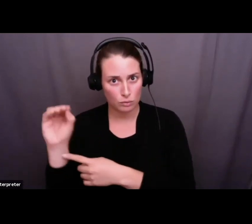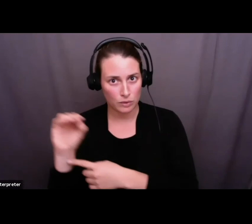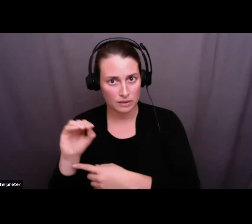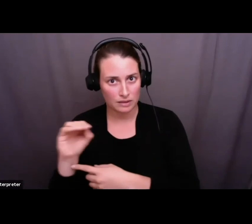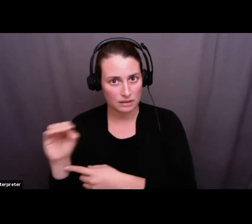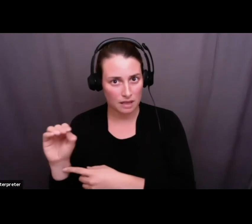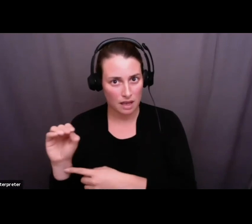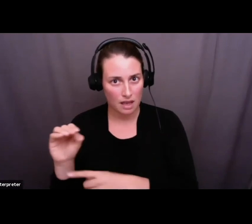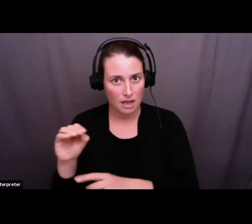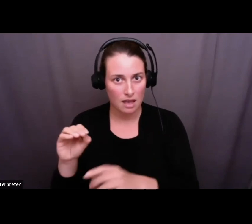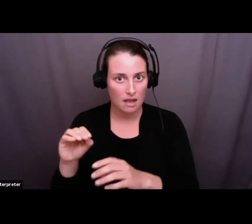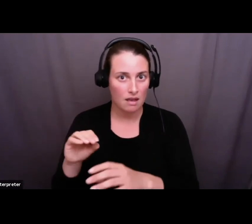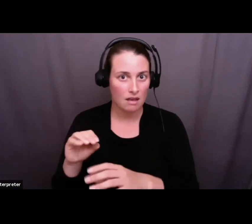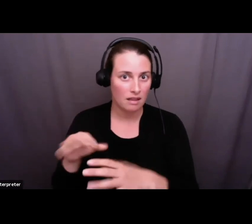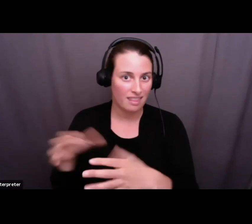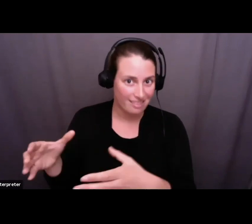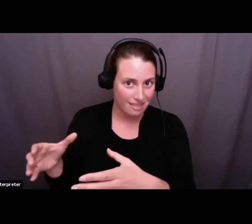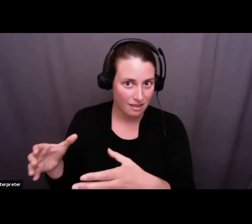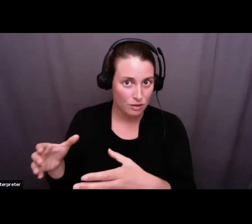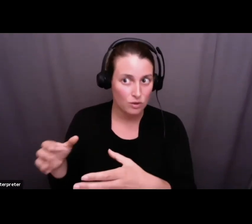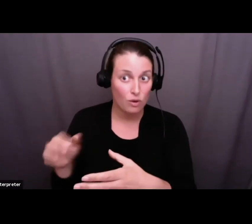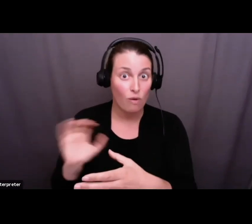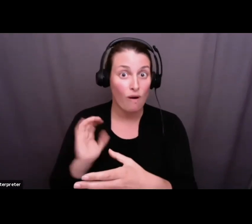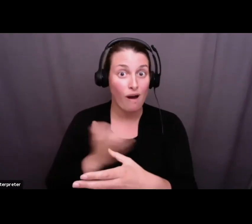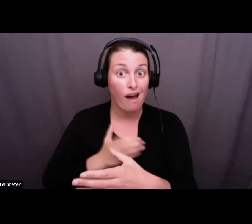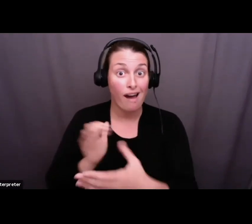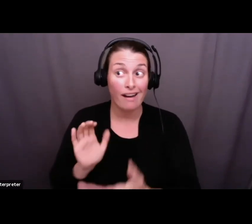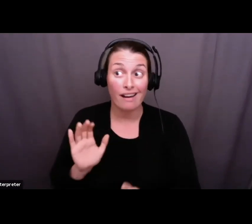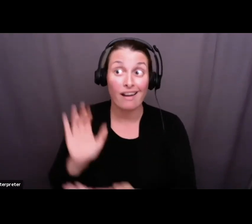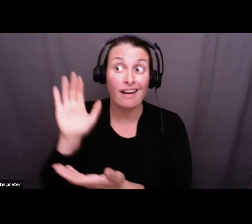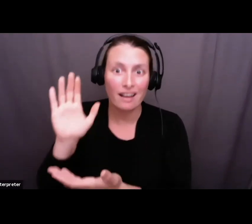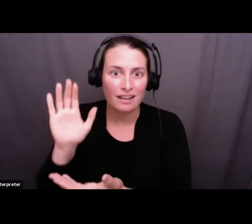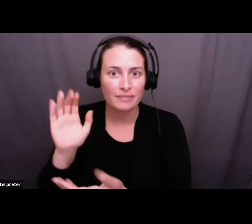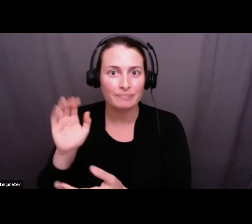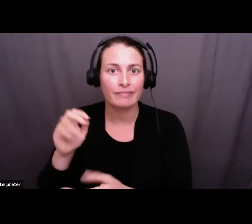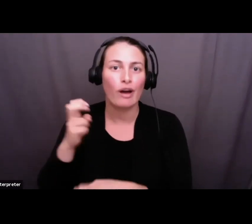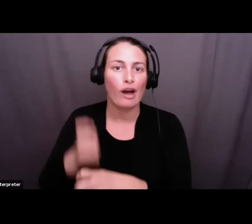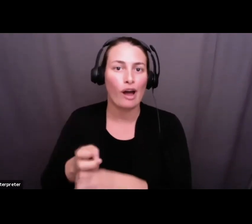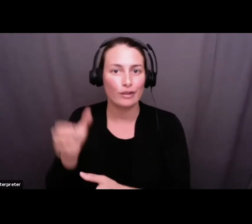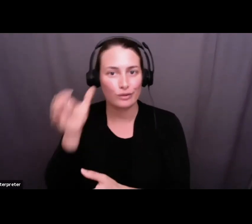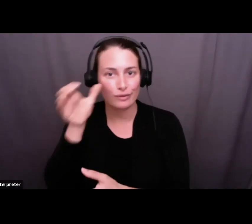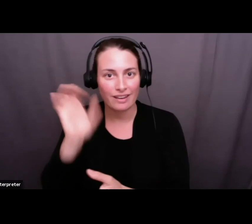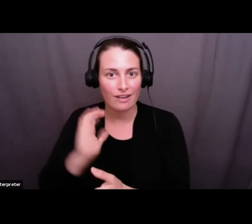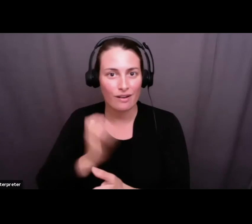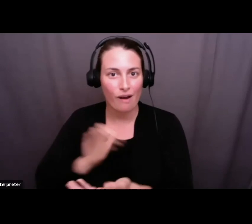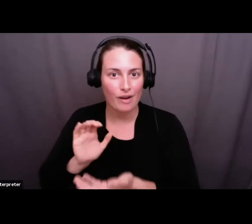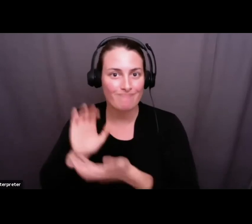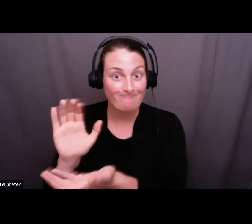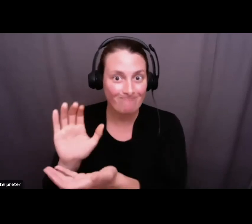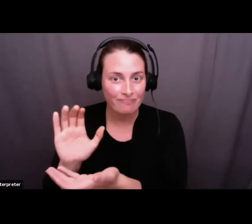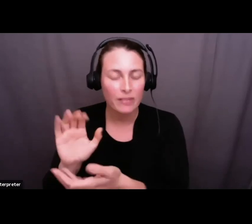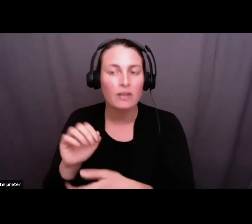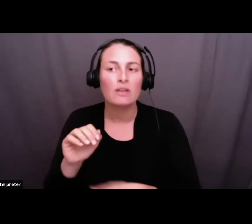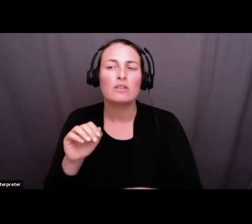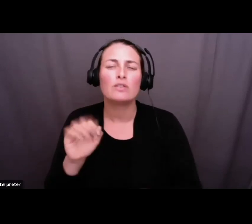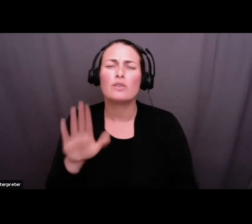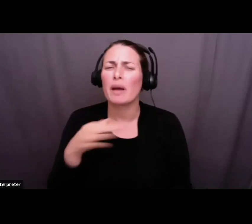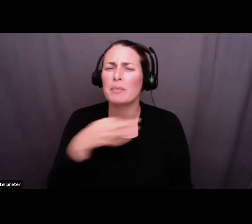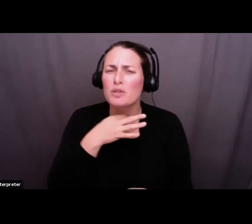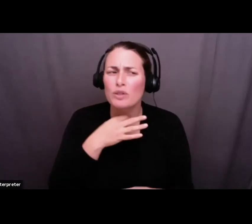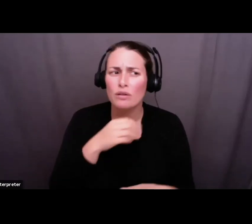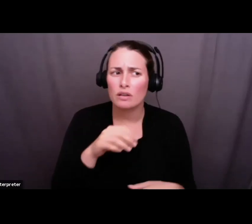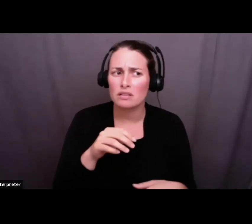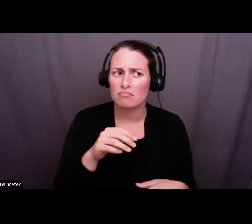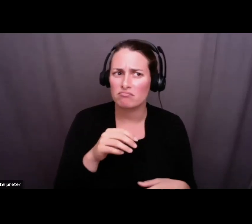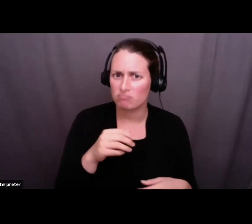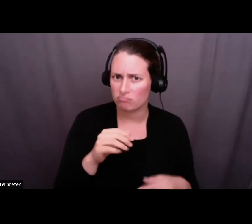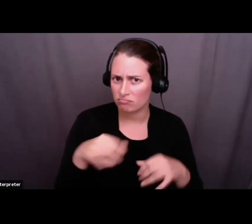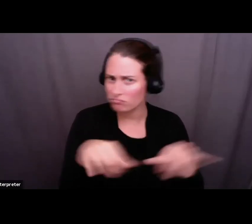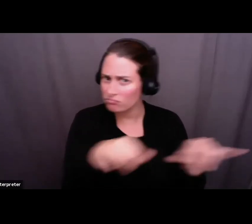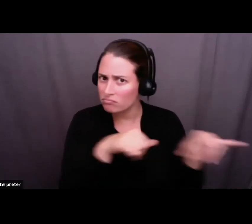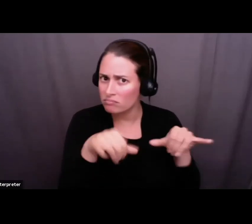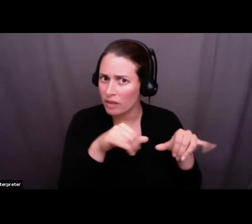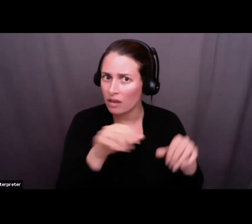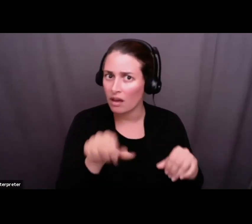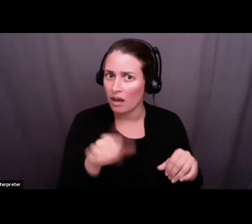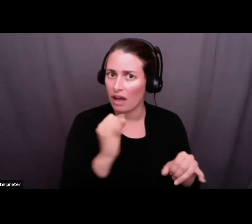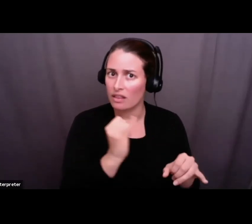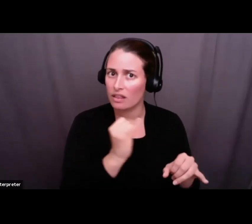voice heard. And that made me wonder if there were other Institutes that were also not highly